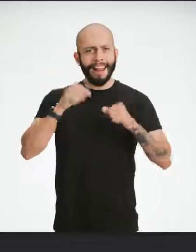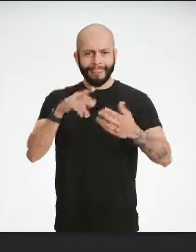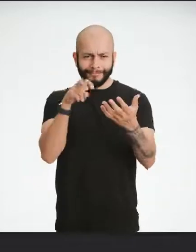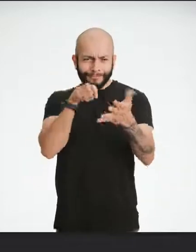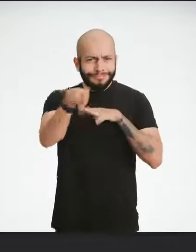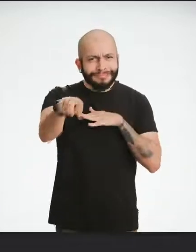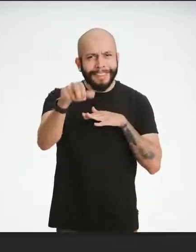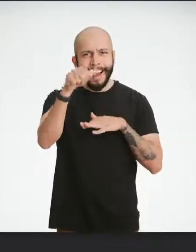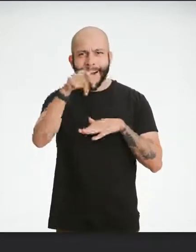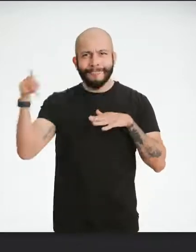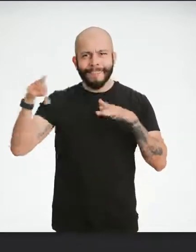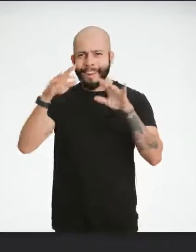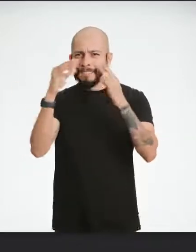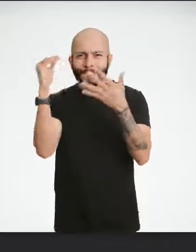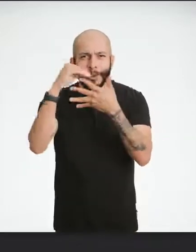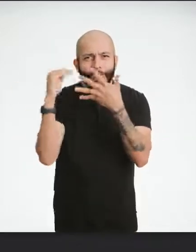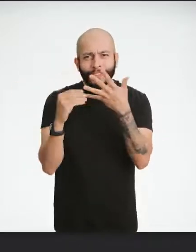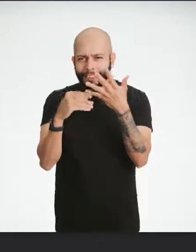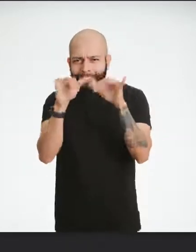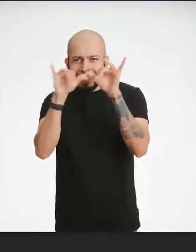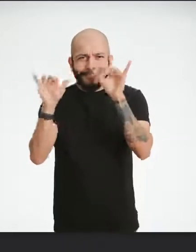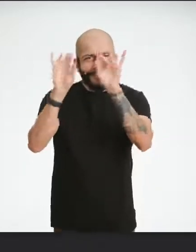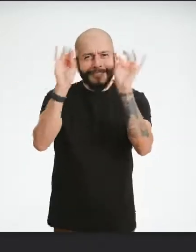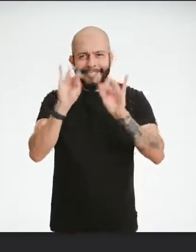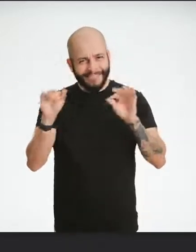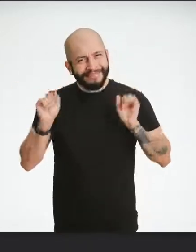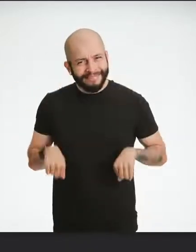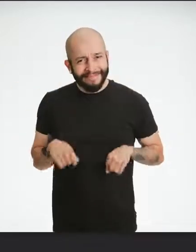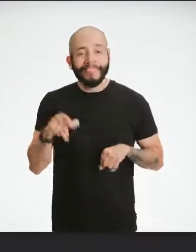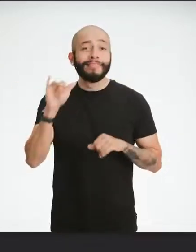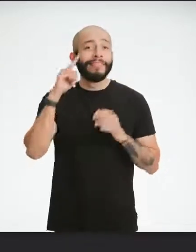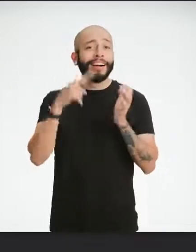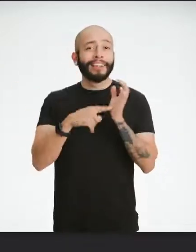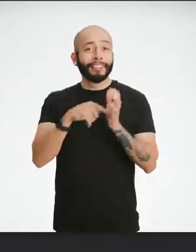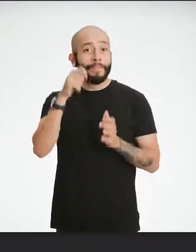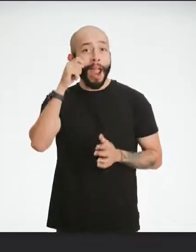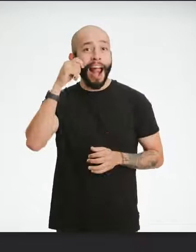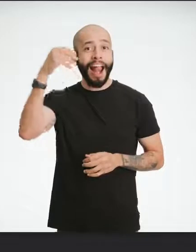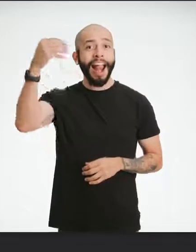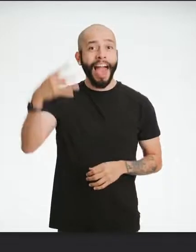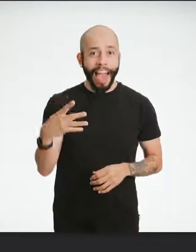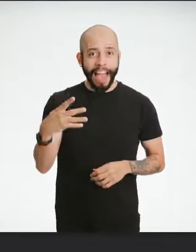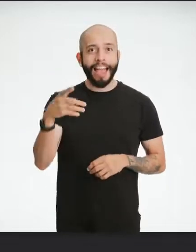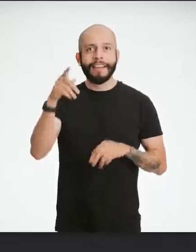system, like in Spotlight, where anytime people search for your app, your shortcuts show up,